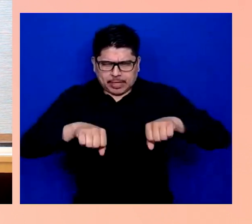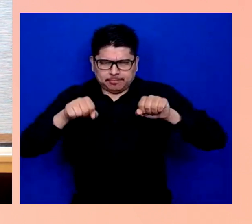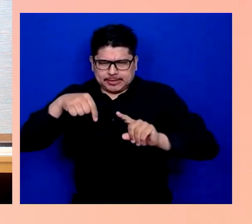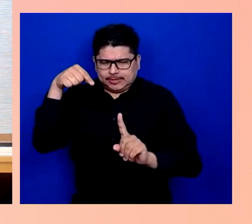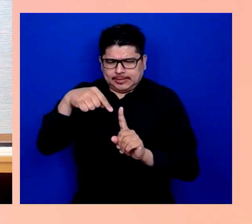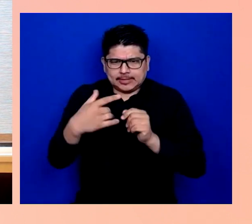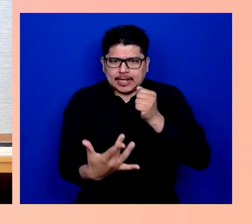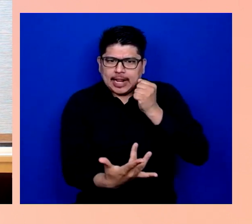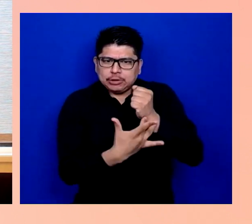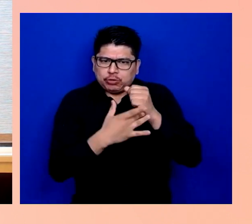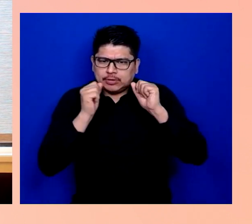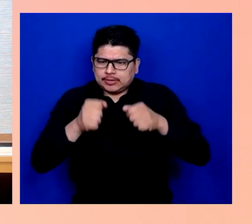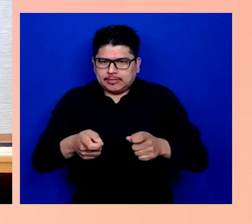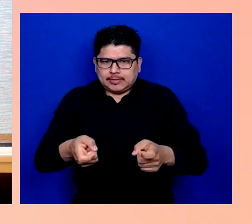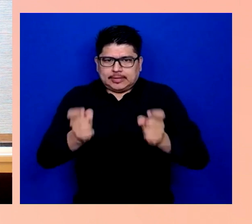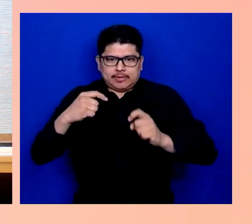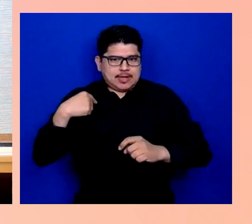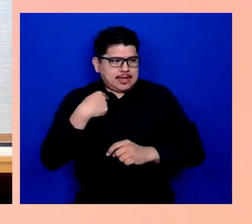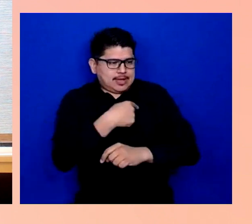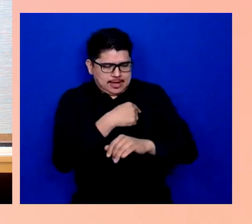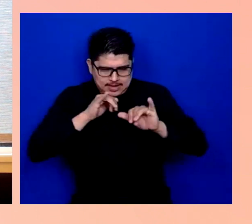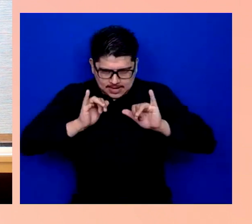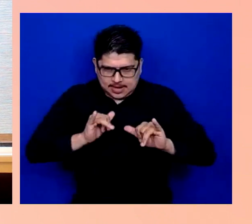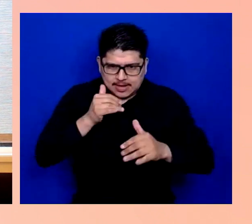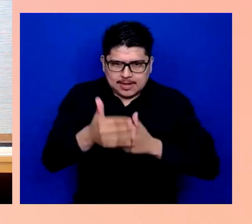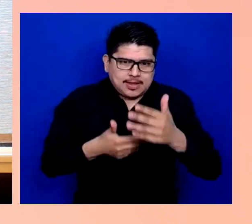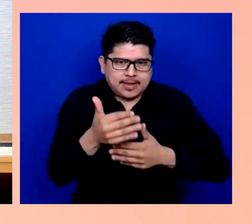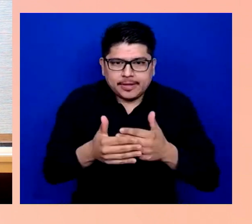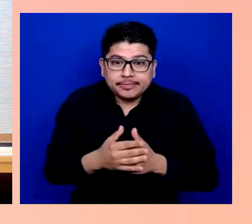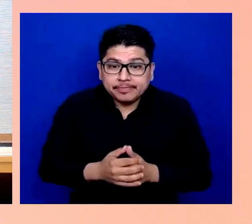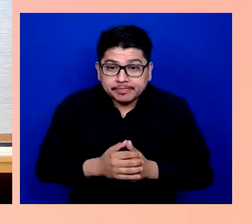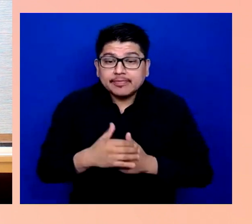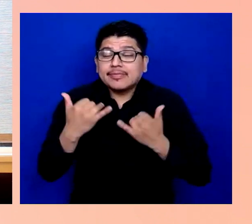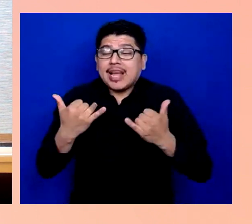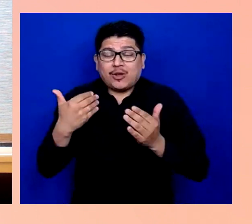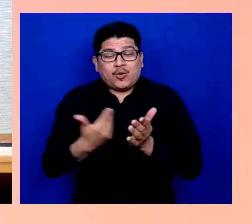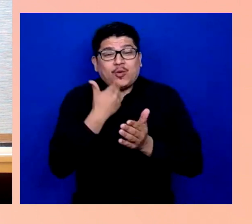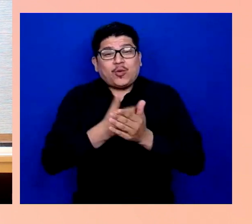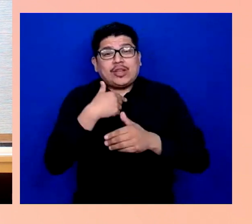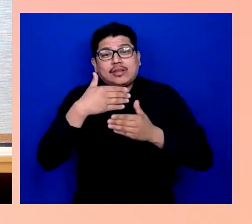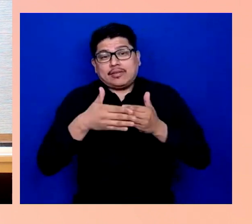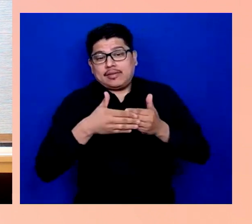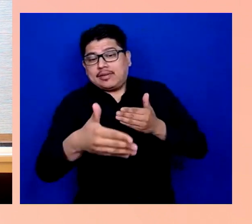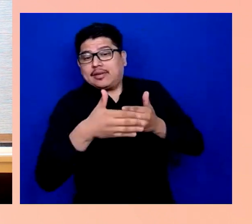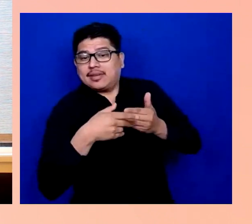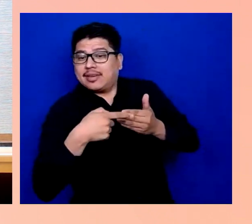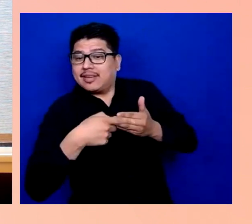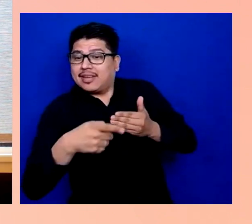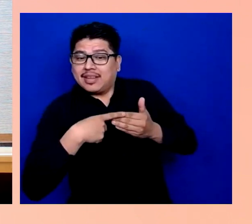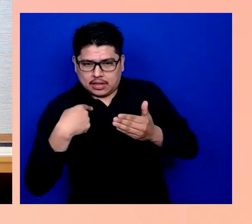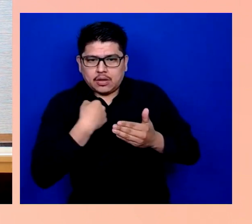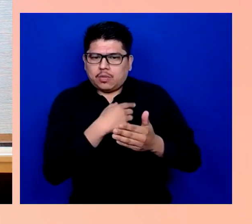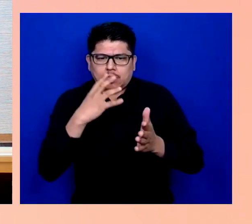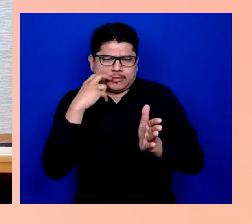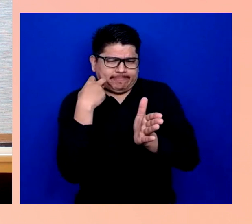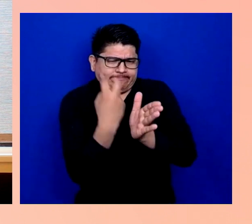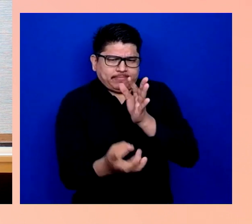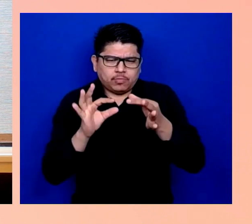especially in this new era where we'll get into a little bit later about generative AI. There's a tendency to just say, okay,